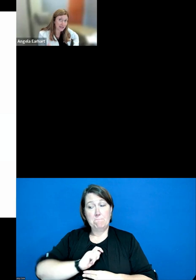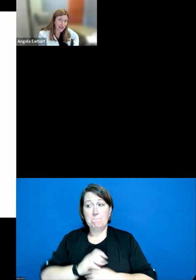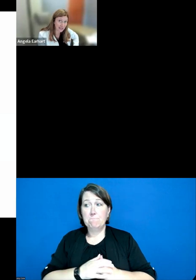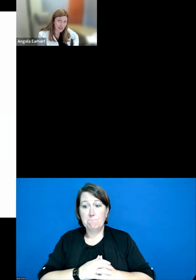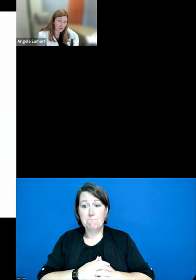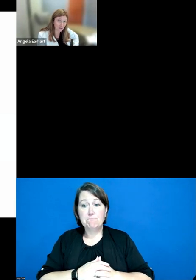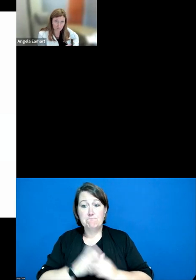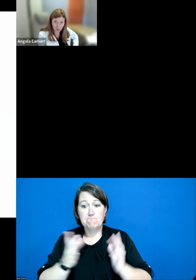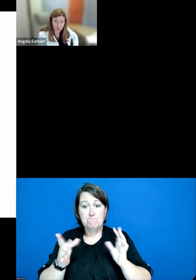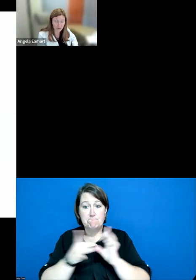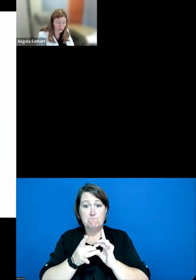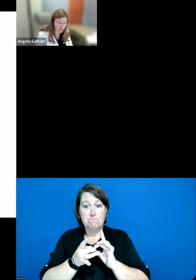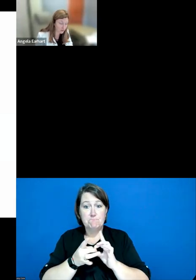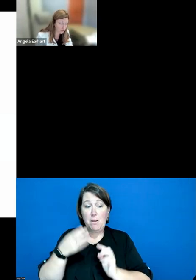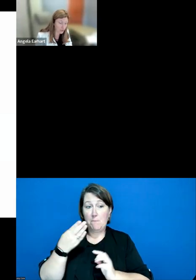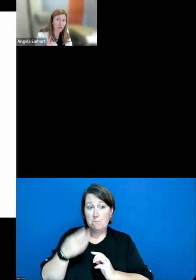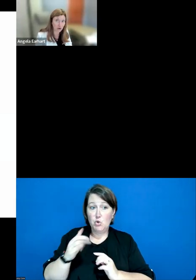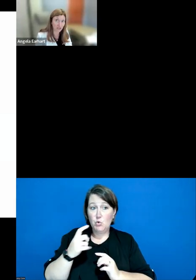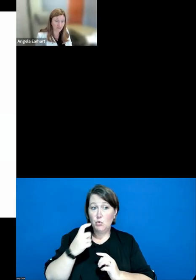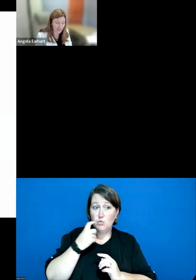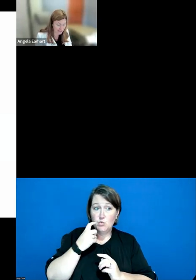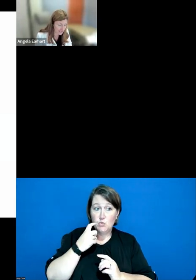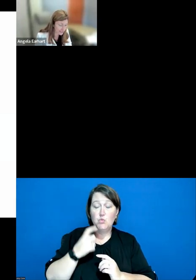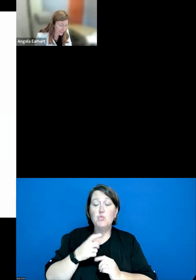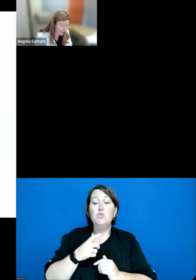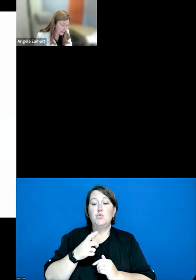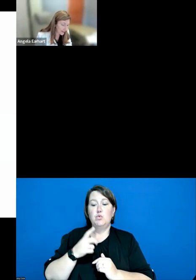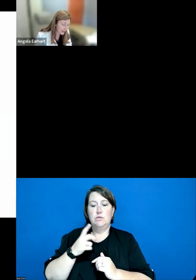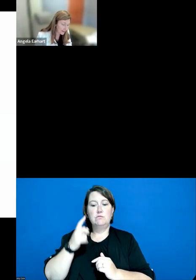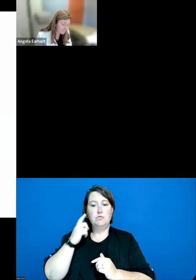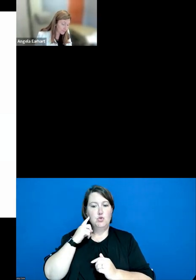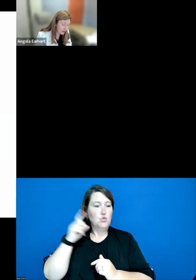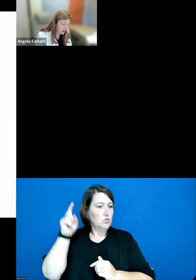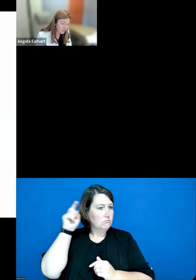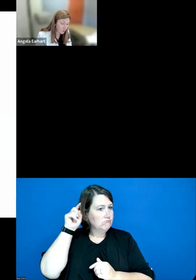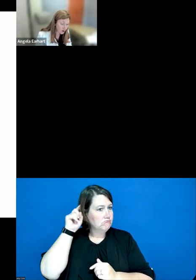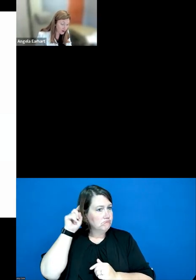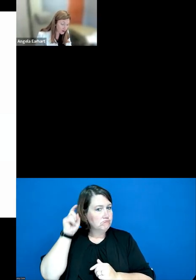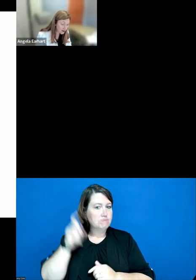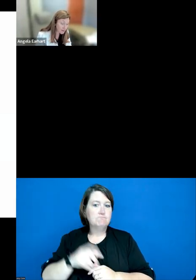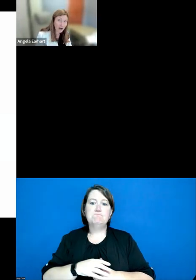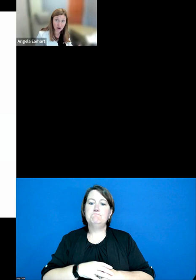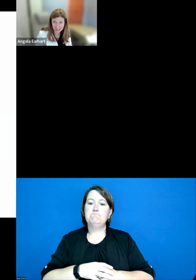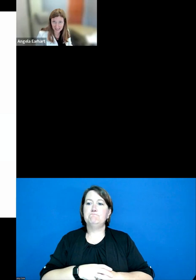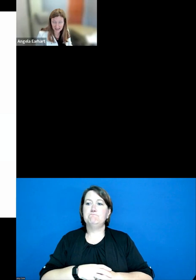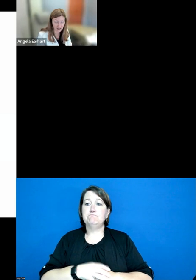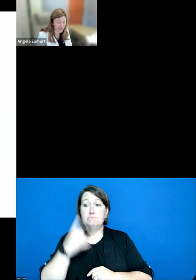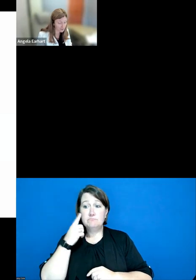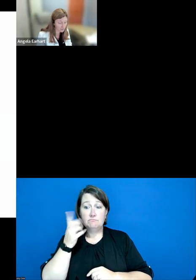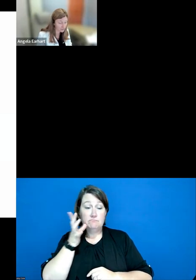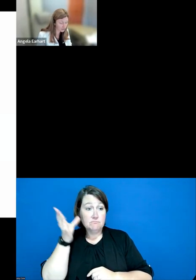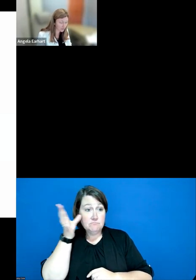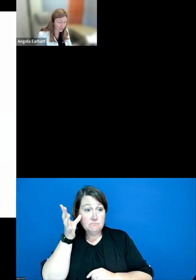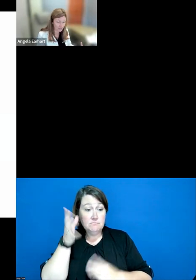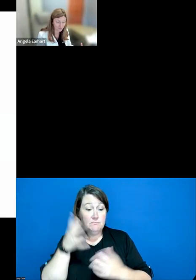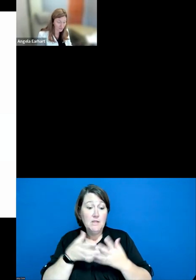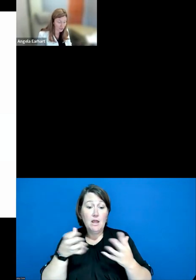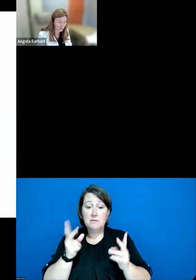connected bluetooth to their hearing devices. Um, for parents. A lot of people don't